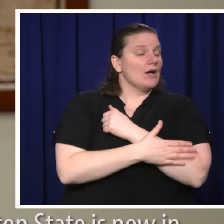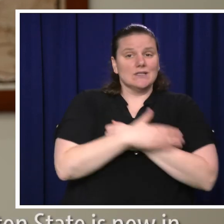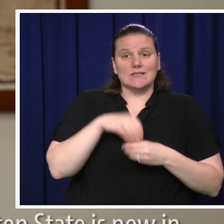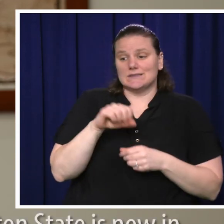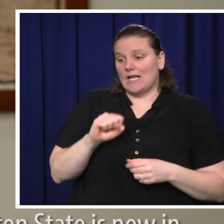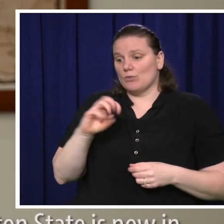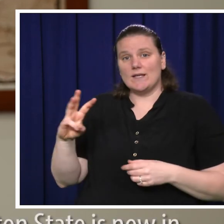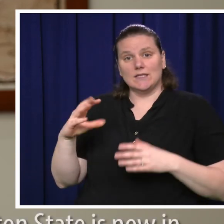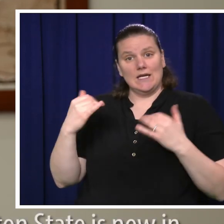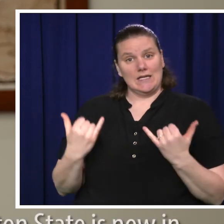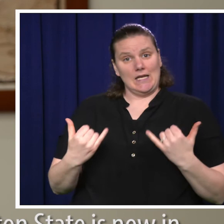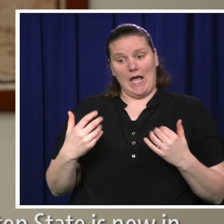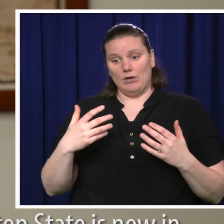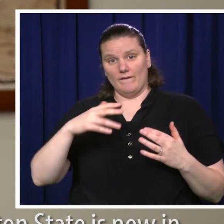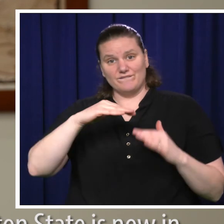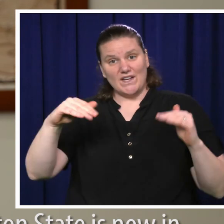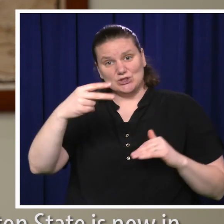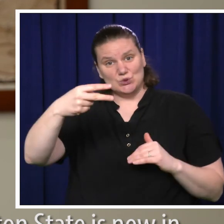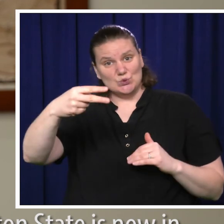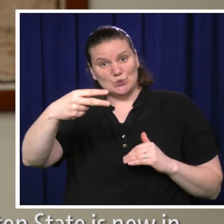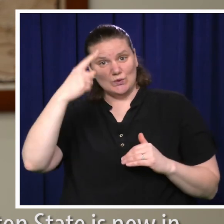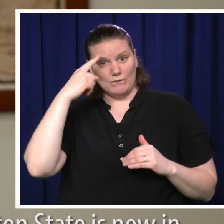along with other counties in the southwest region, to move into